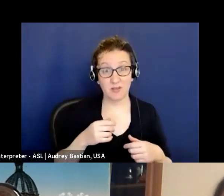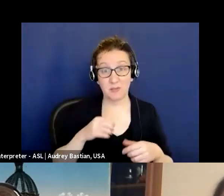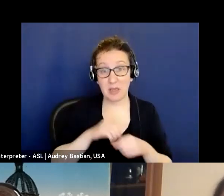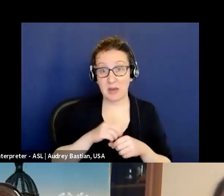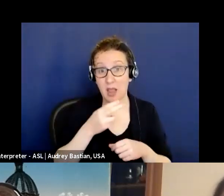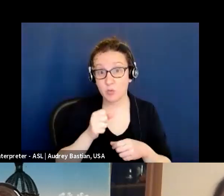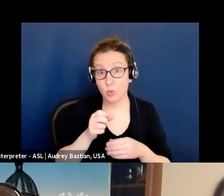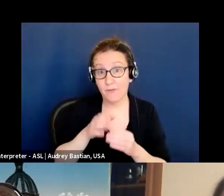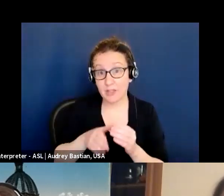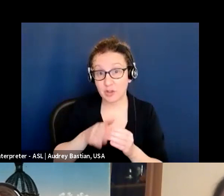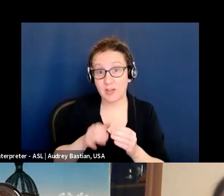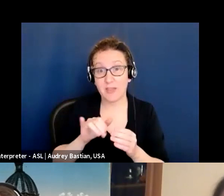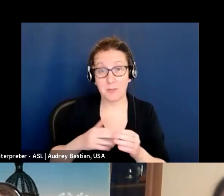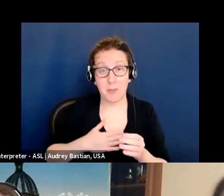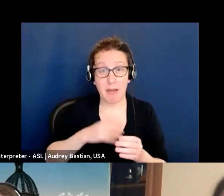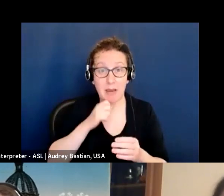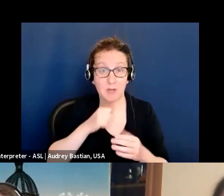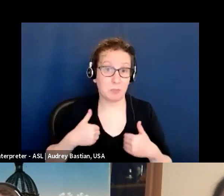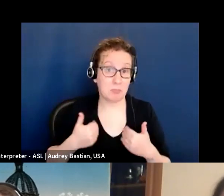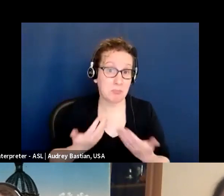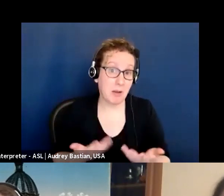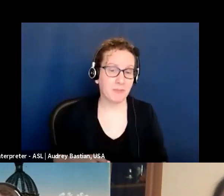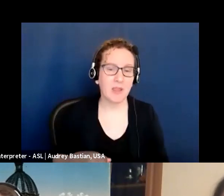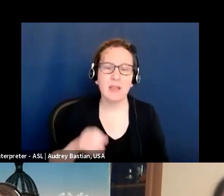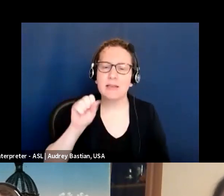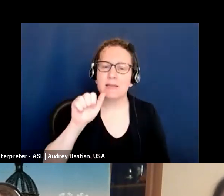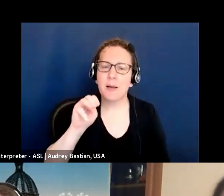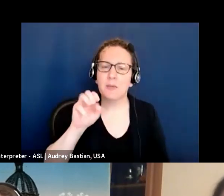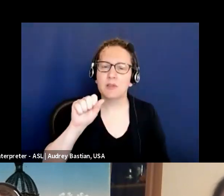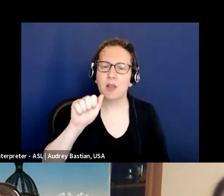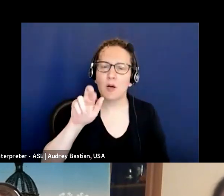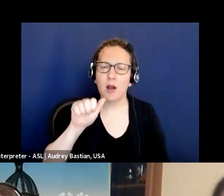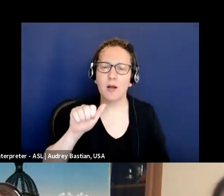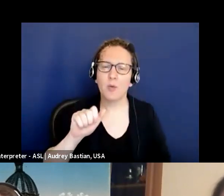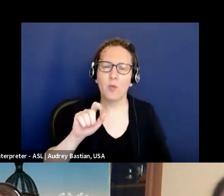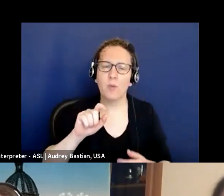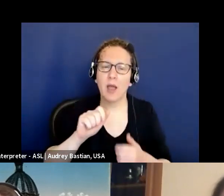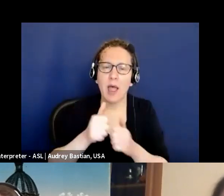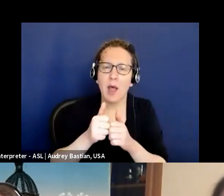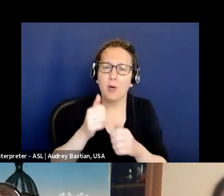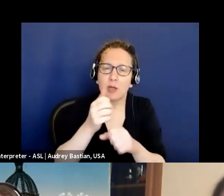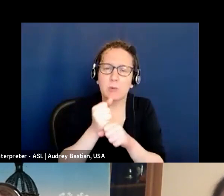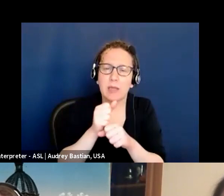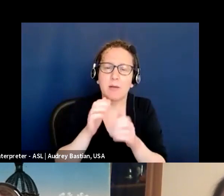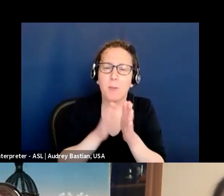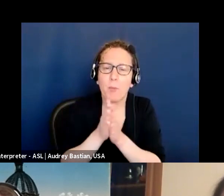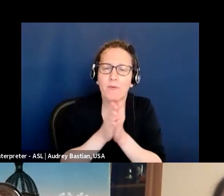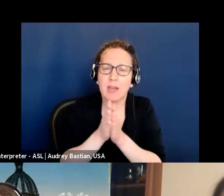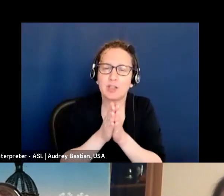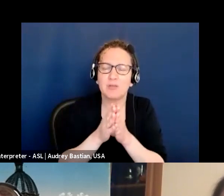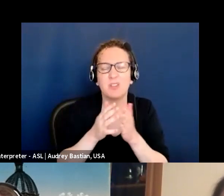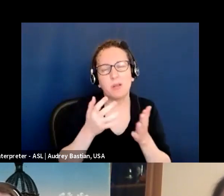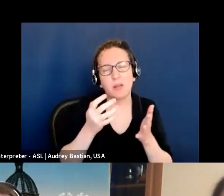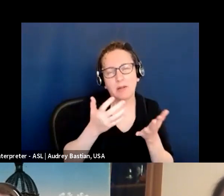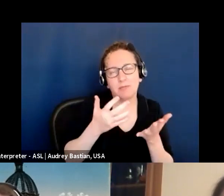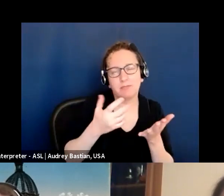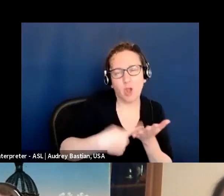What about Samsara, how did you get your motivation? Anything you'd add to that, regarding